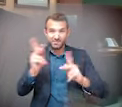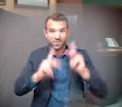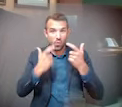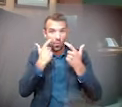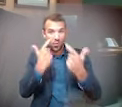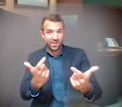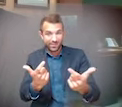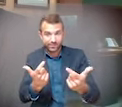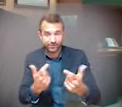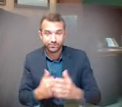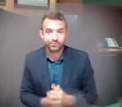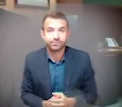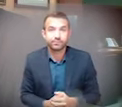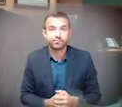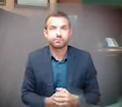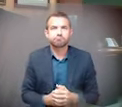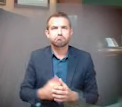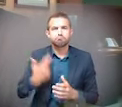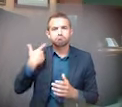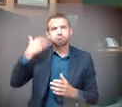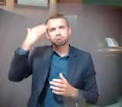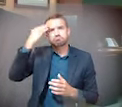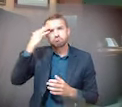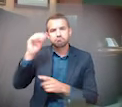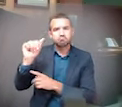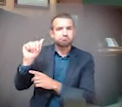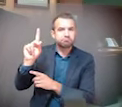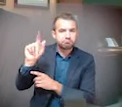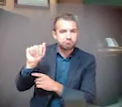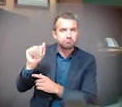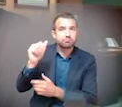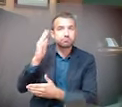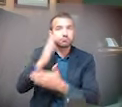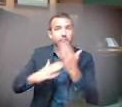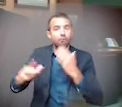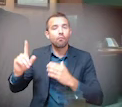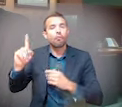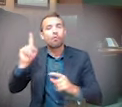who may be extremely familiar with the ADA and some who may have heard of it but may